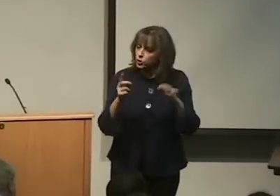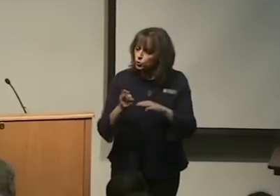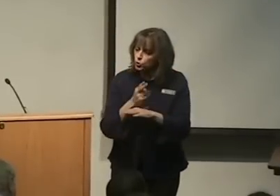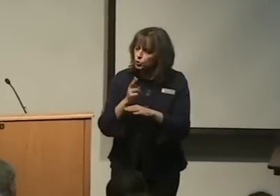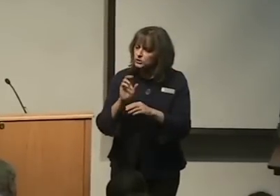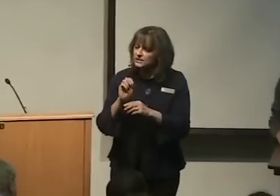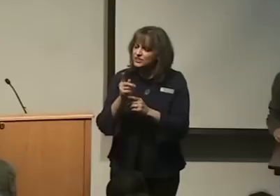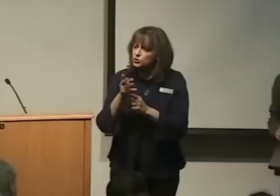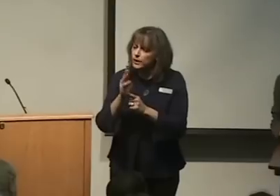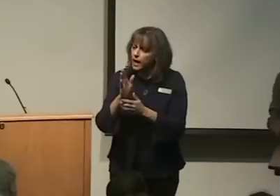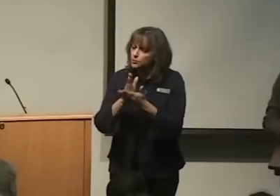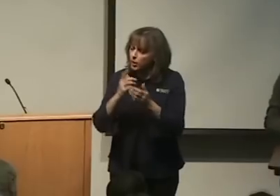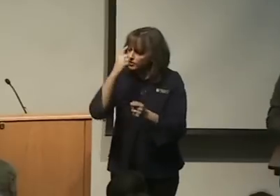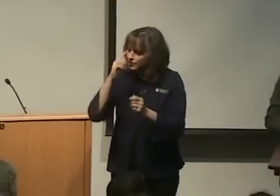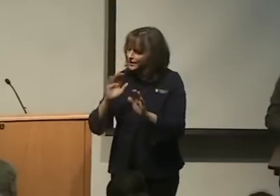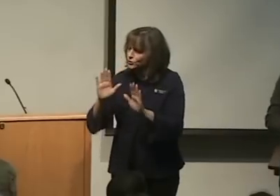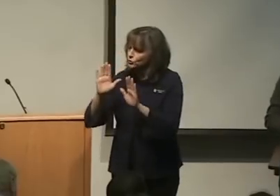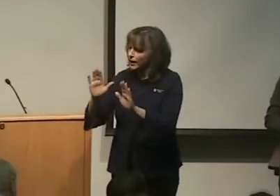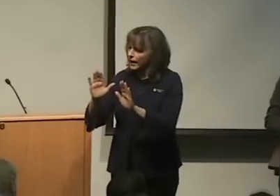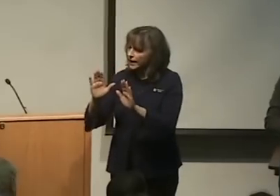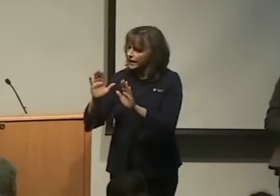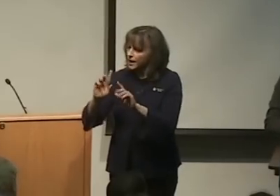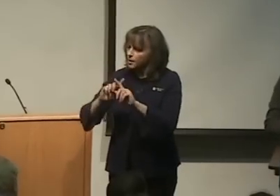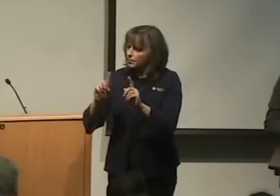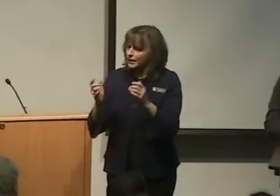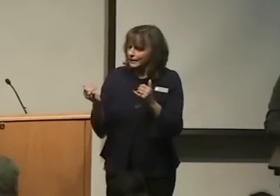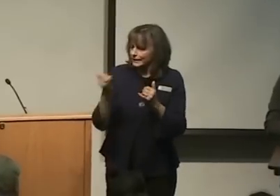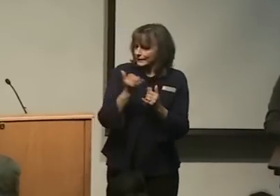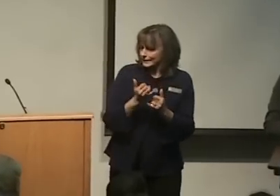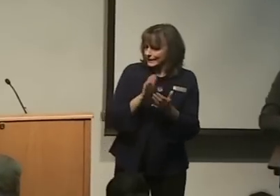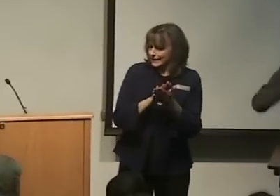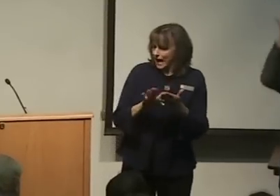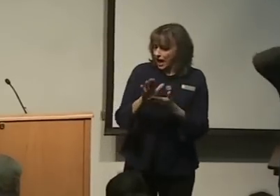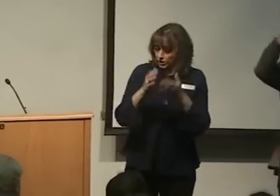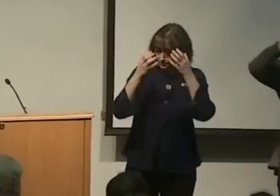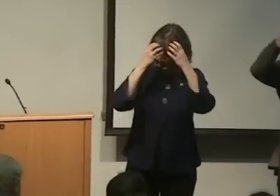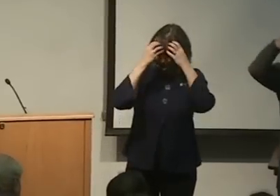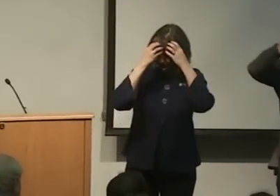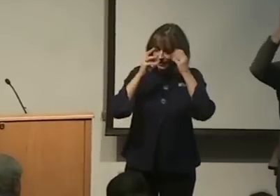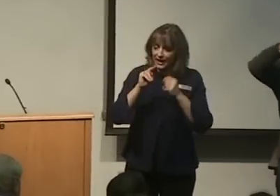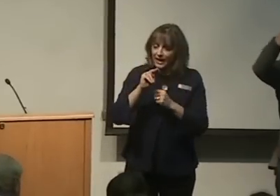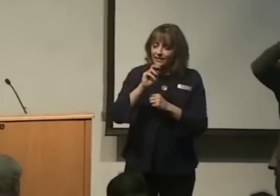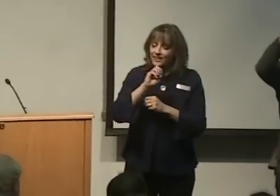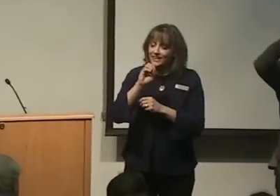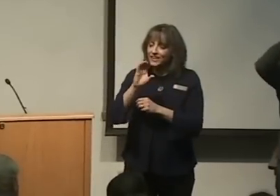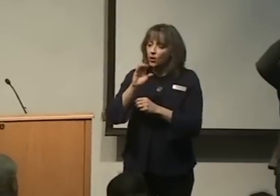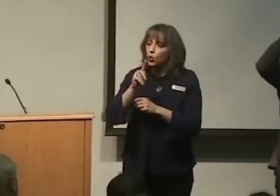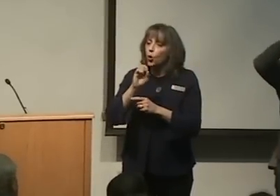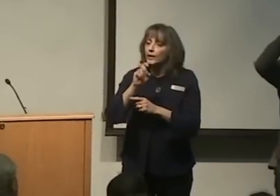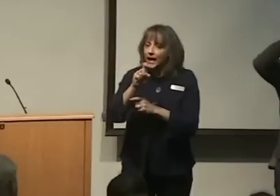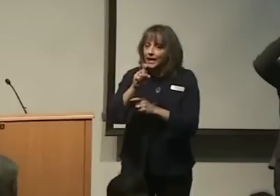Now welcome to college, you're going to use your neocortex. That's the front part. That's the part that makes decisions and the judgments.